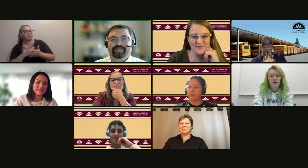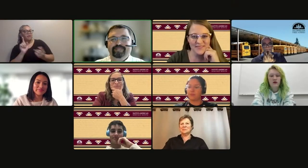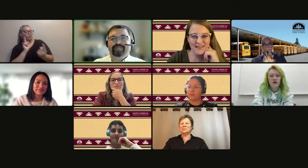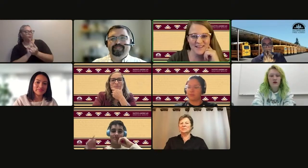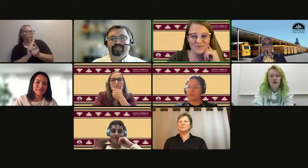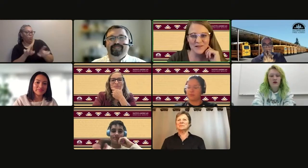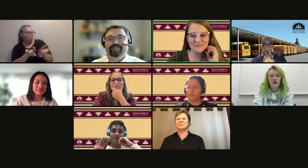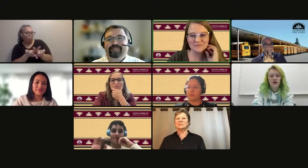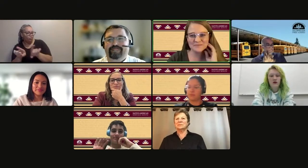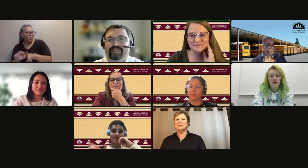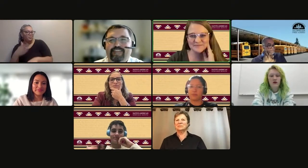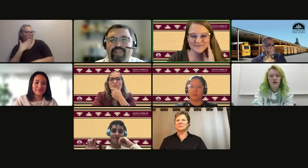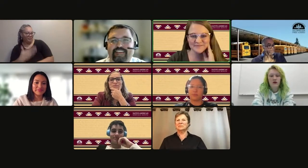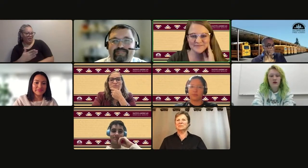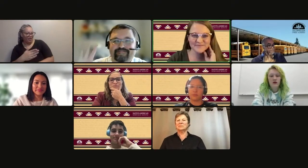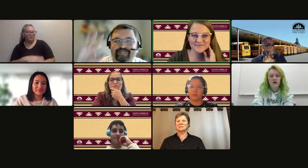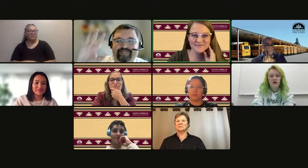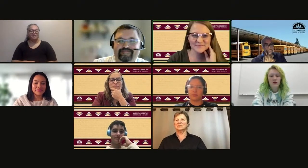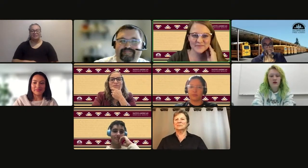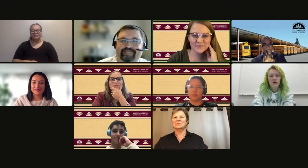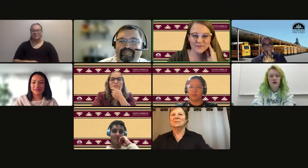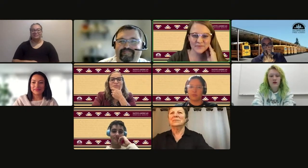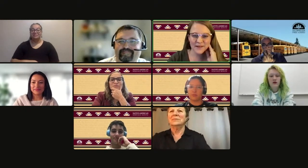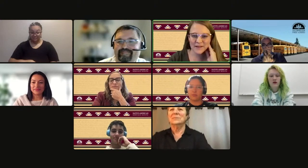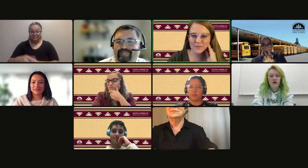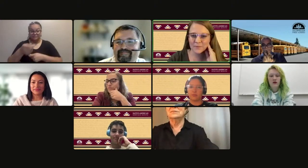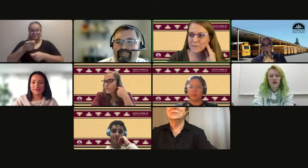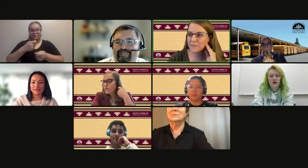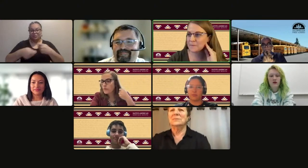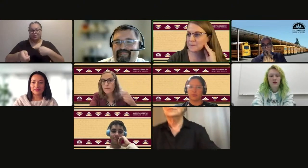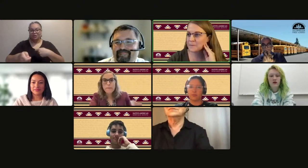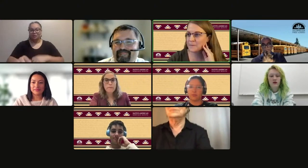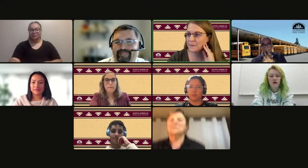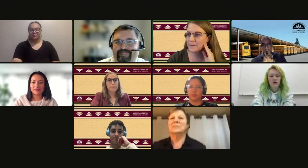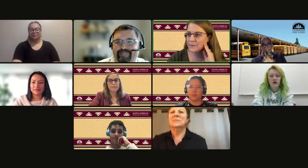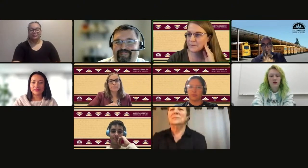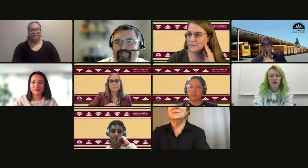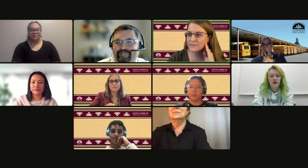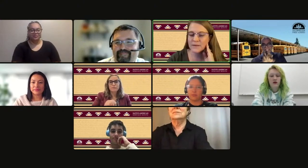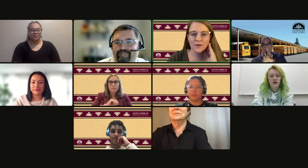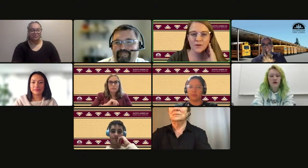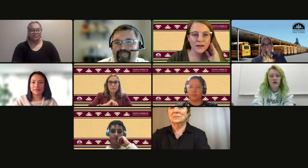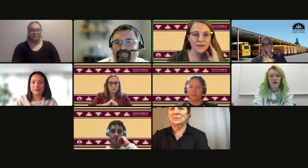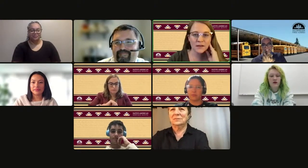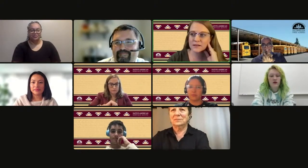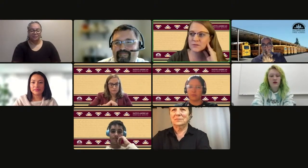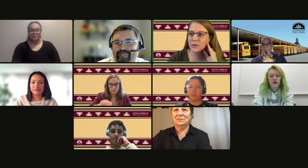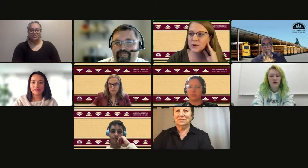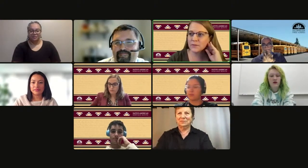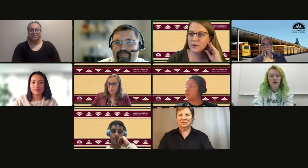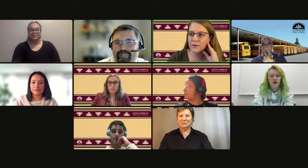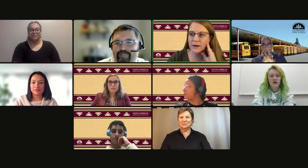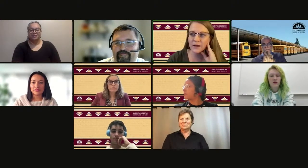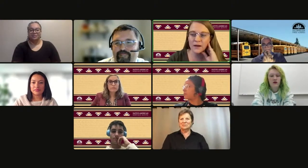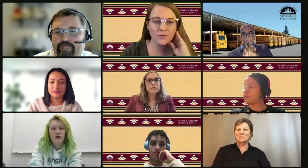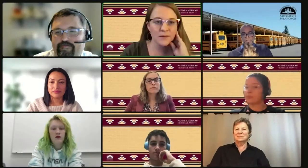ENGAGING AND IT WAS REALLY NICE TO MEET YOU. NICE TO MEET YOU AS WELL.